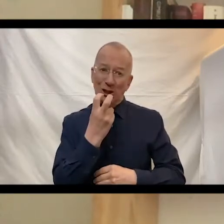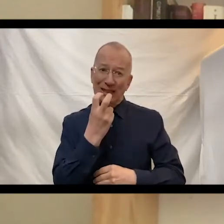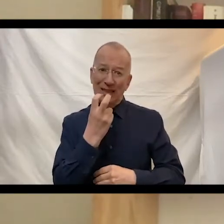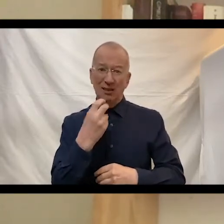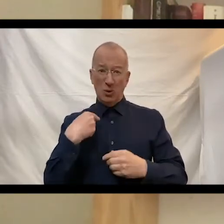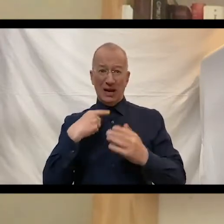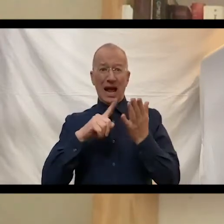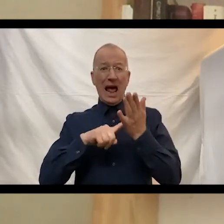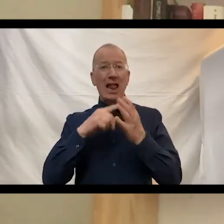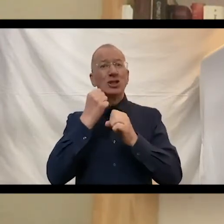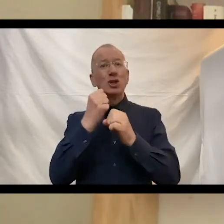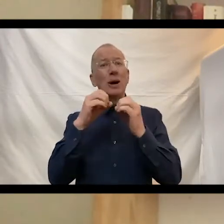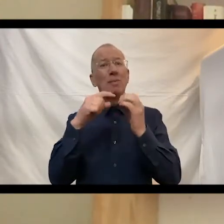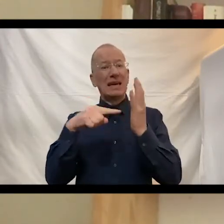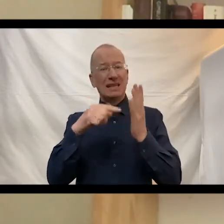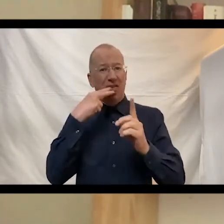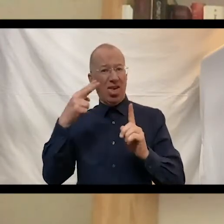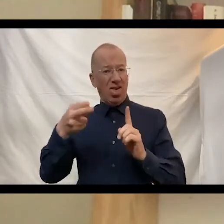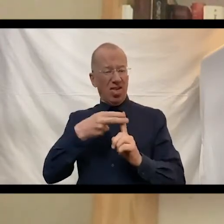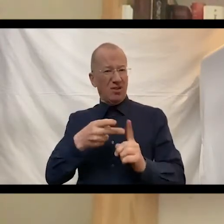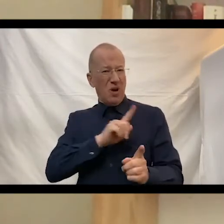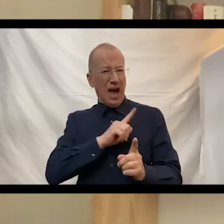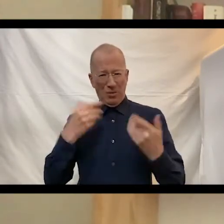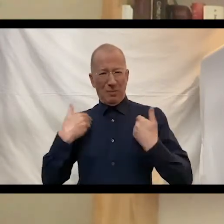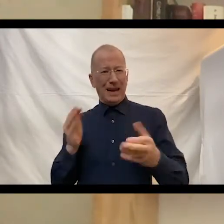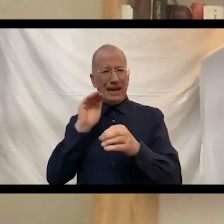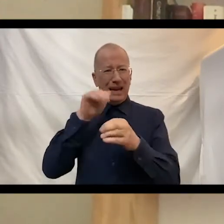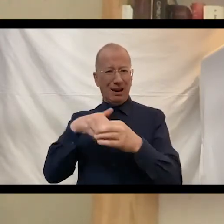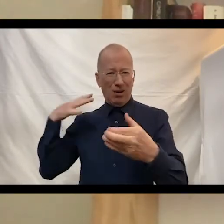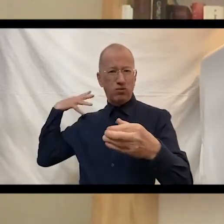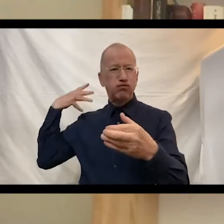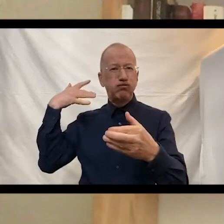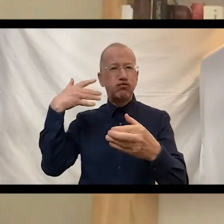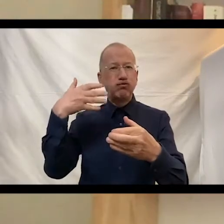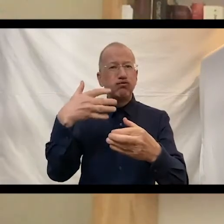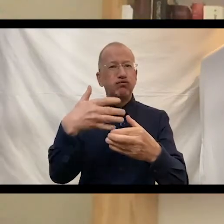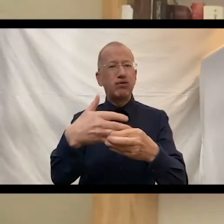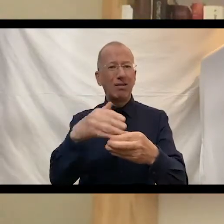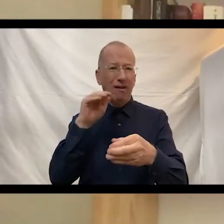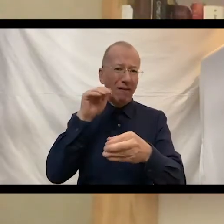So are we such an LGBT stereotype now? We've been in it a long time.